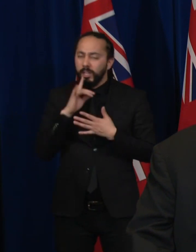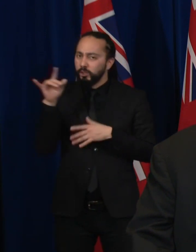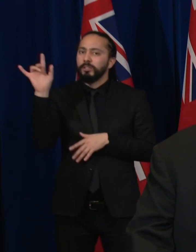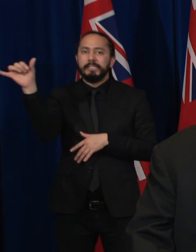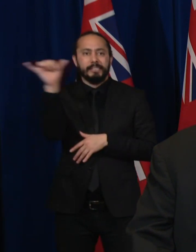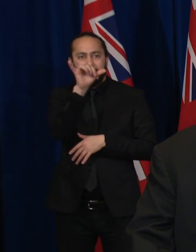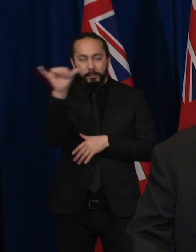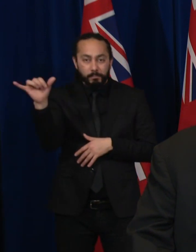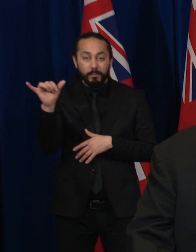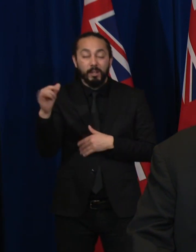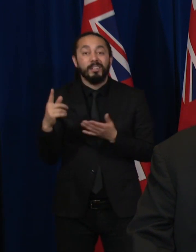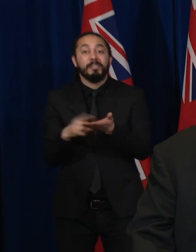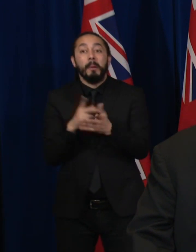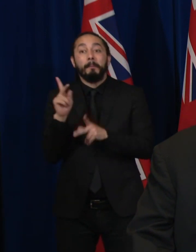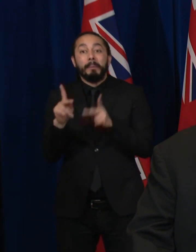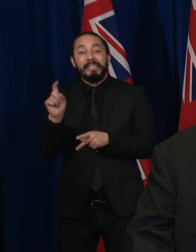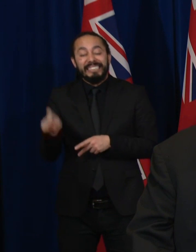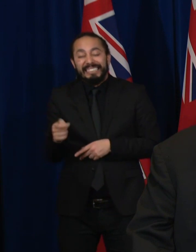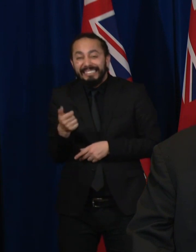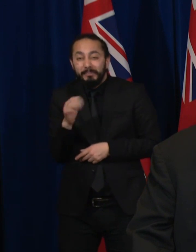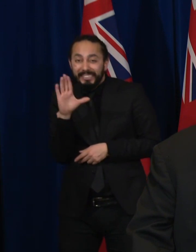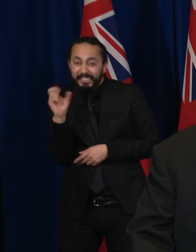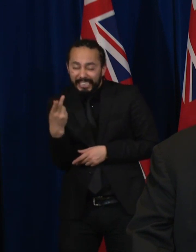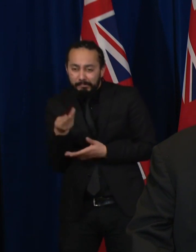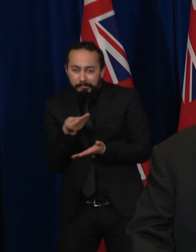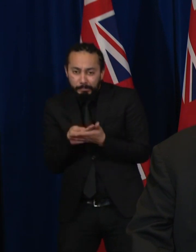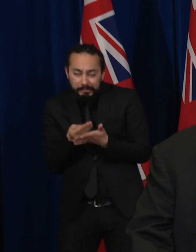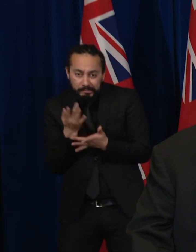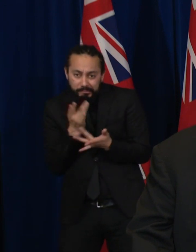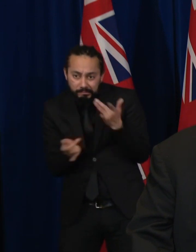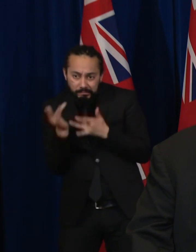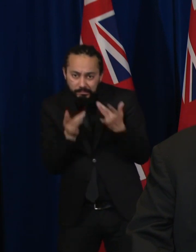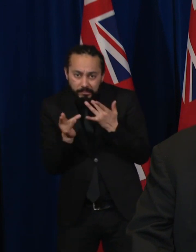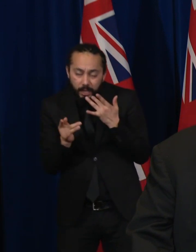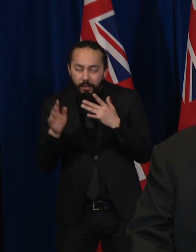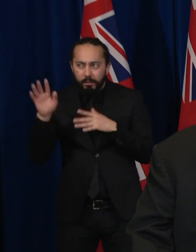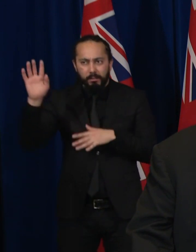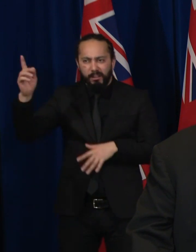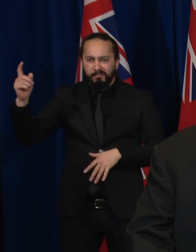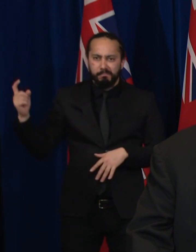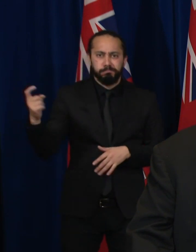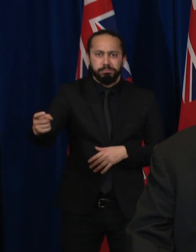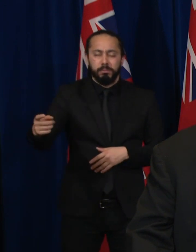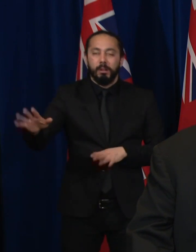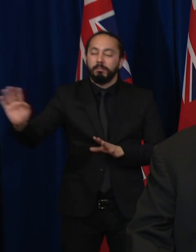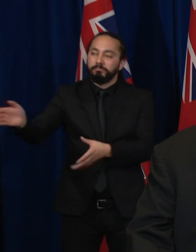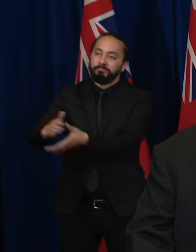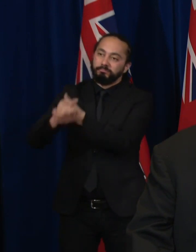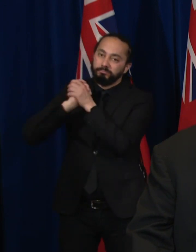time, people need a little cash in their pocket than right now. Again, congratulations to the Toronto police